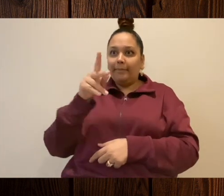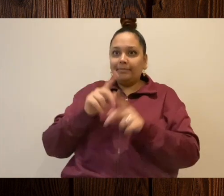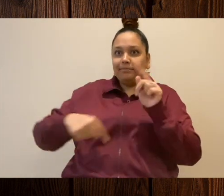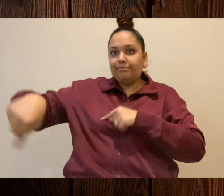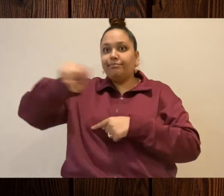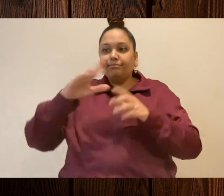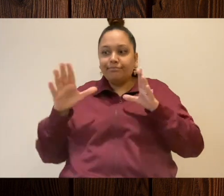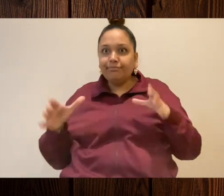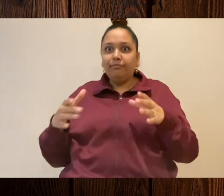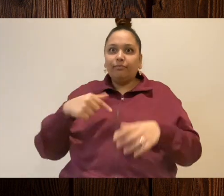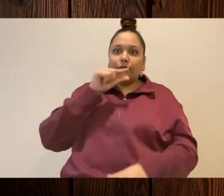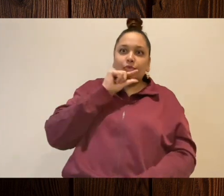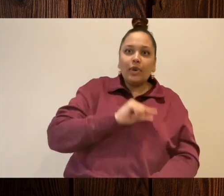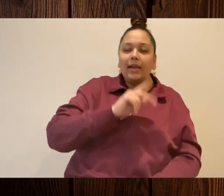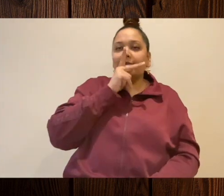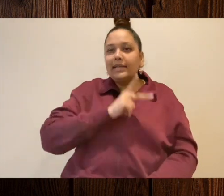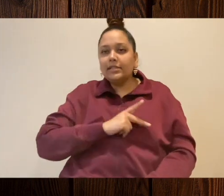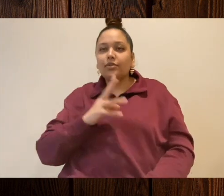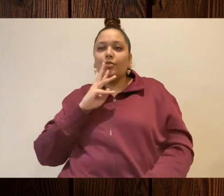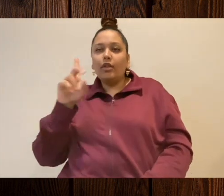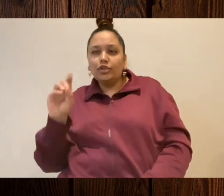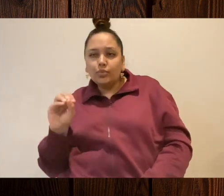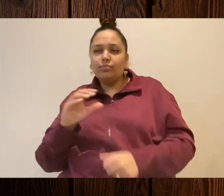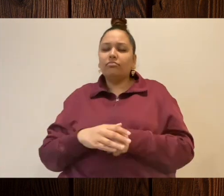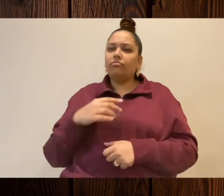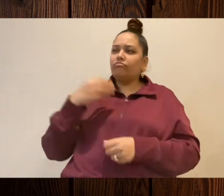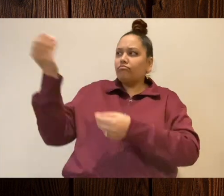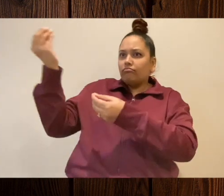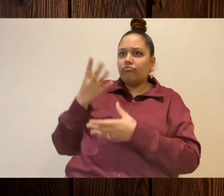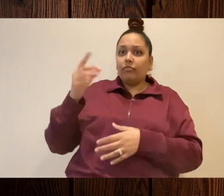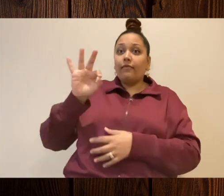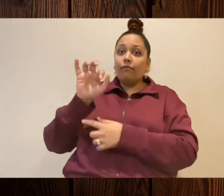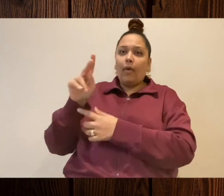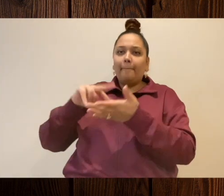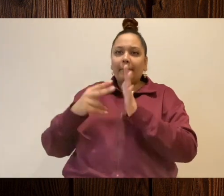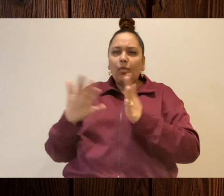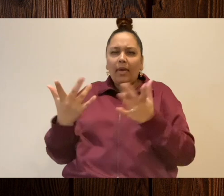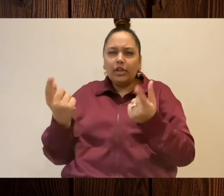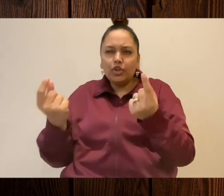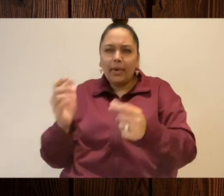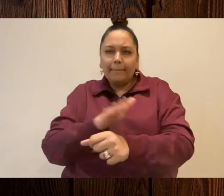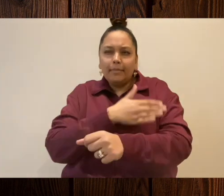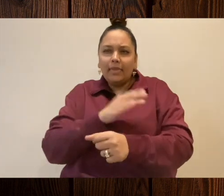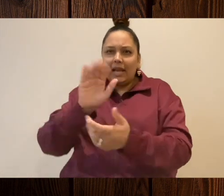universal love, and cultivating of compassion. These are some of the themes that come up regularly in my music, and I